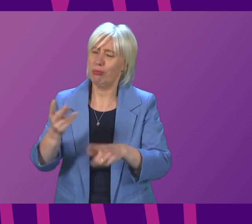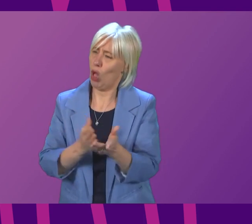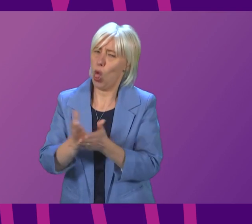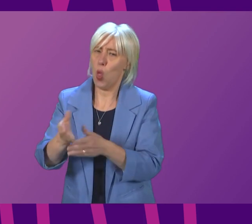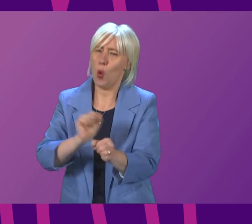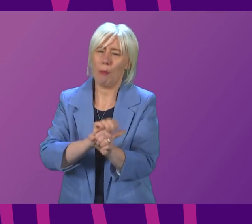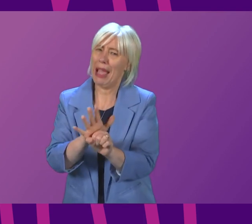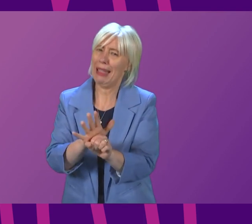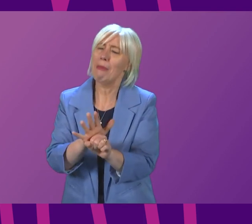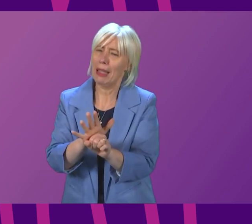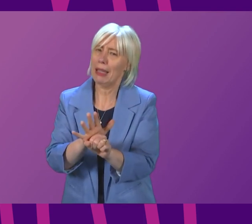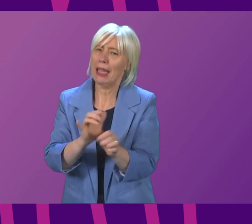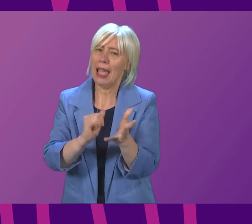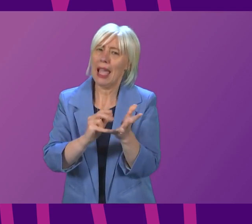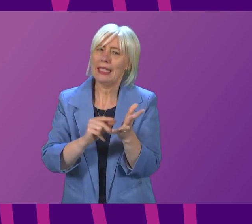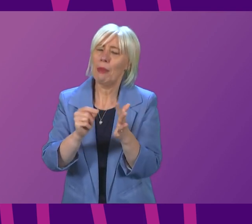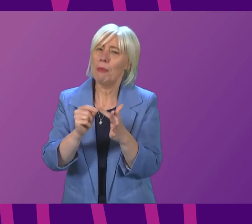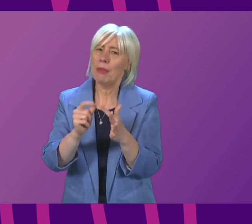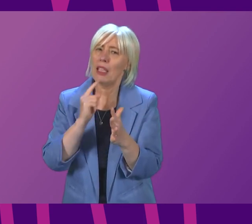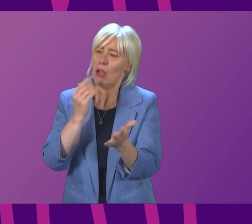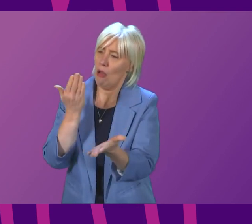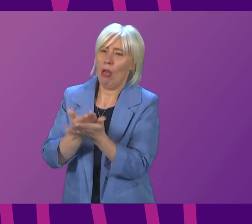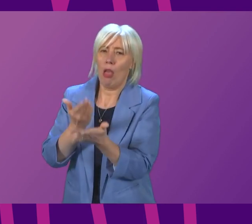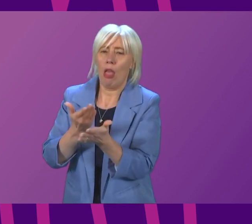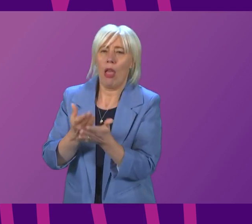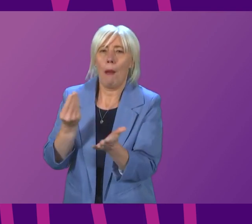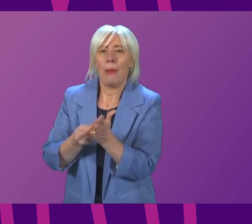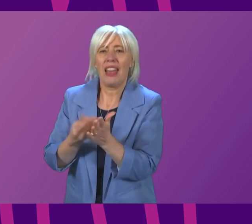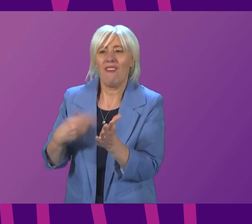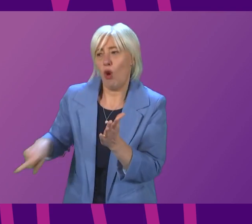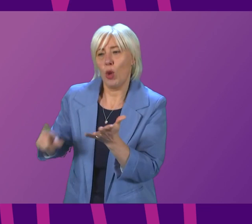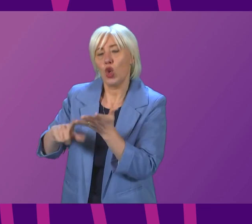The SNP is quick to demand more funding from the United Kingdom Government but very slow